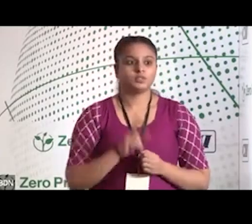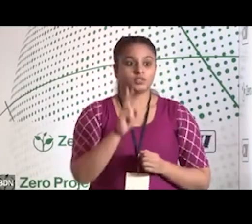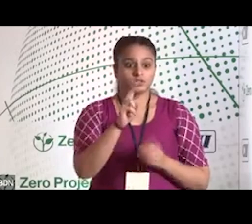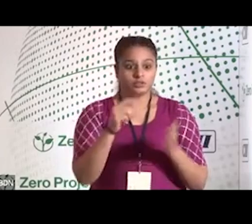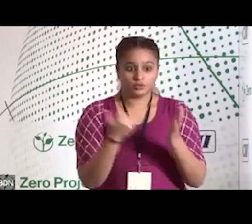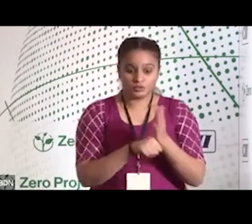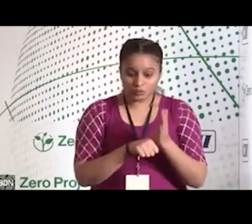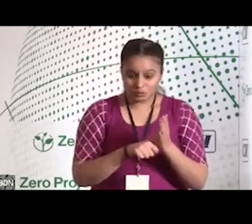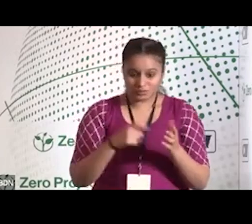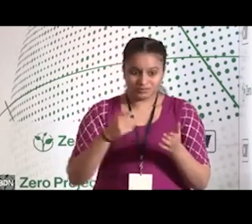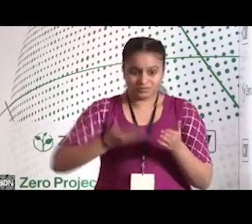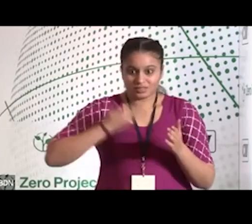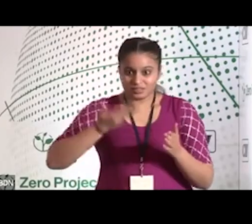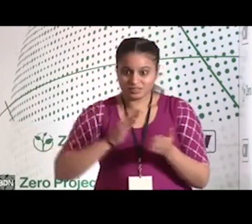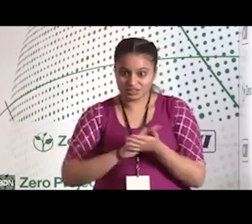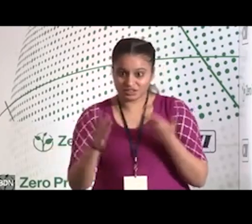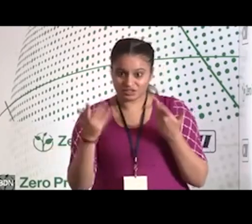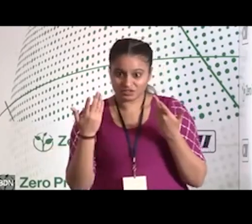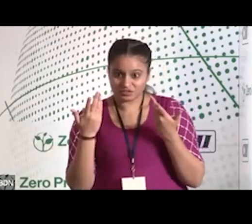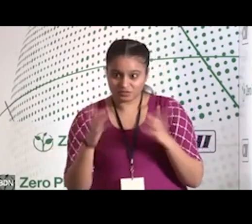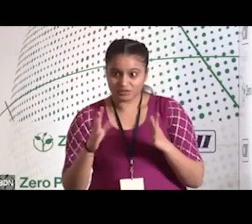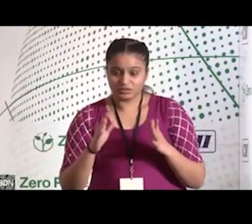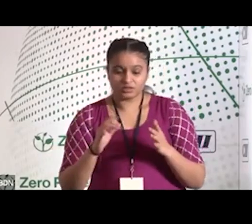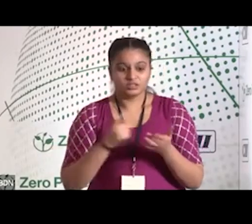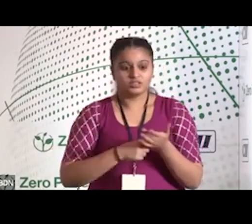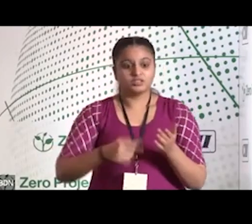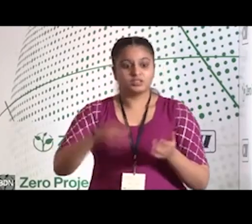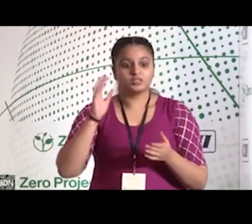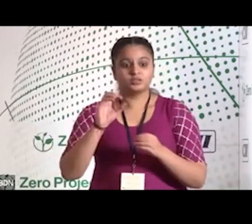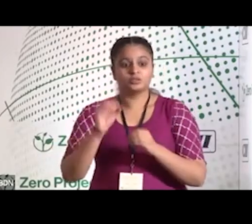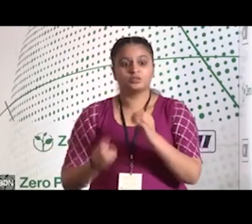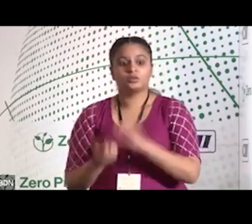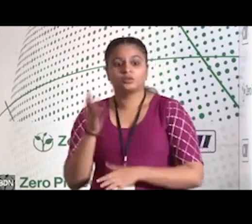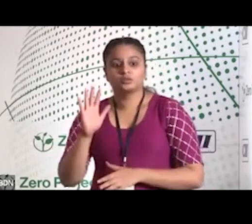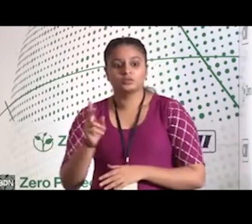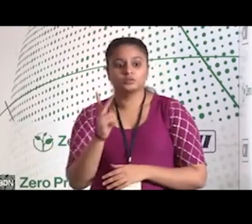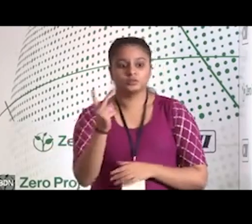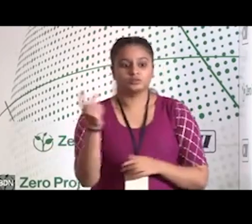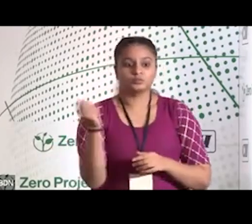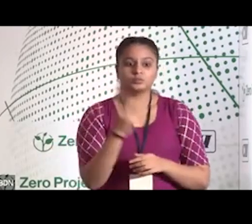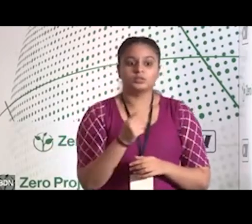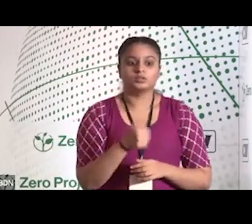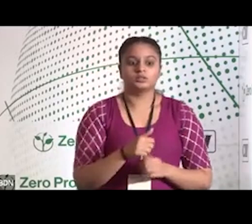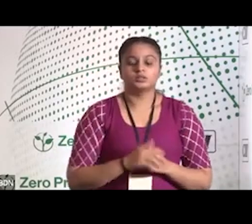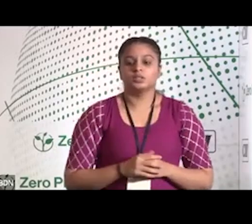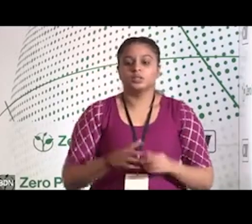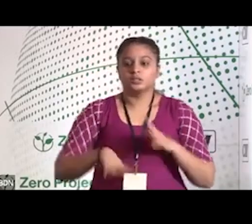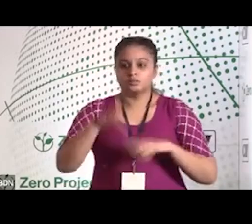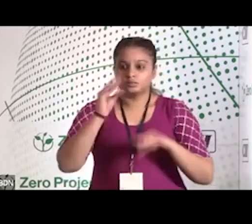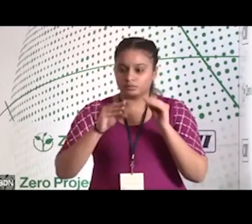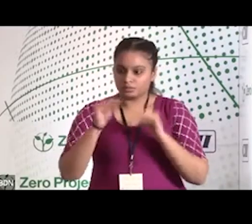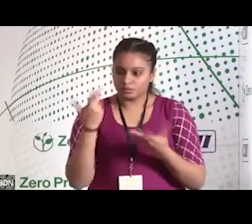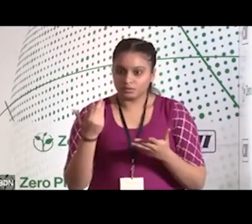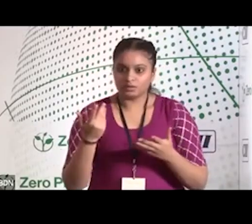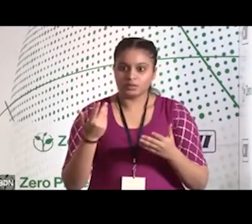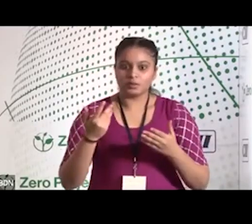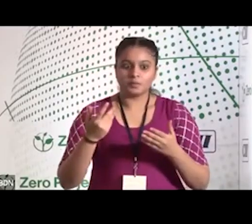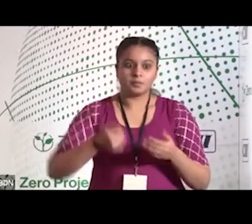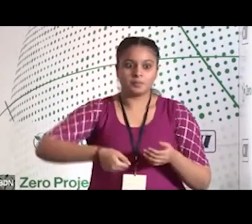But I do things I'm learned to understand the training are you? Didn't we in the minute being making giving